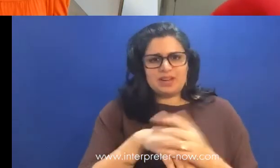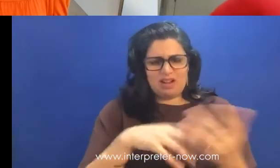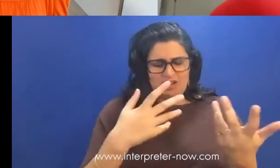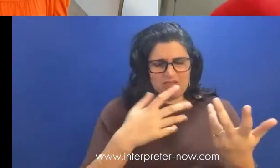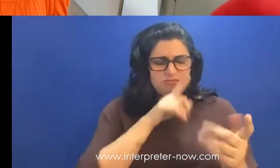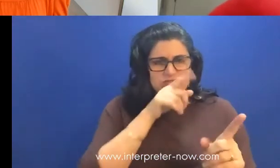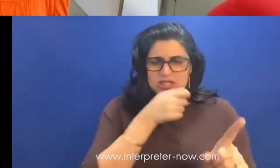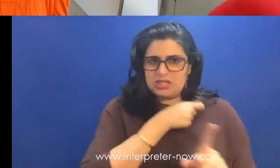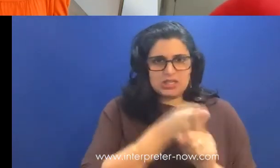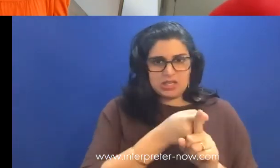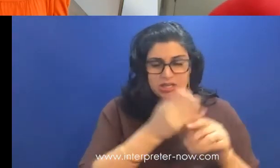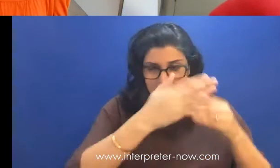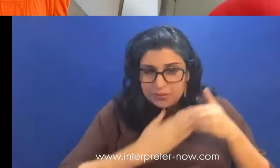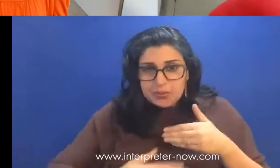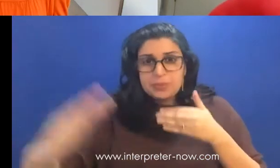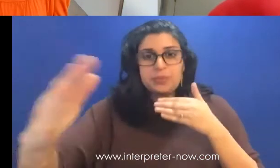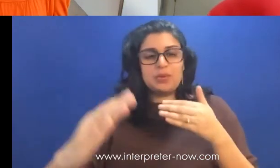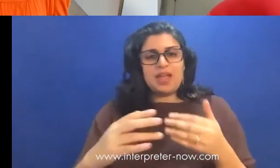I remember reading the book and being so moved by it.